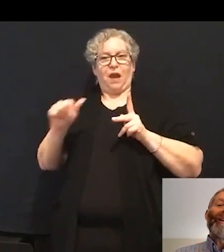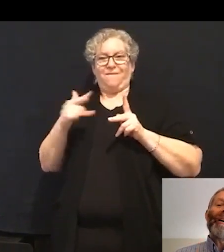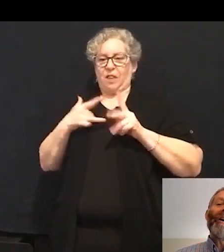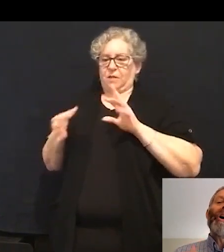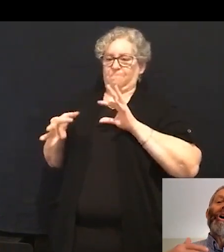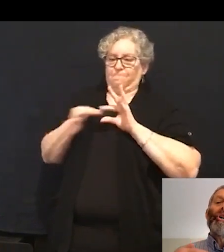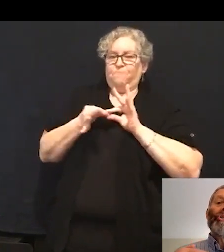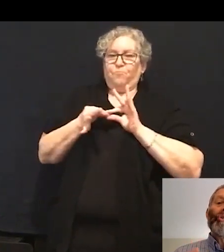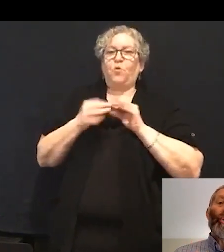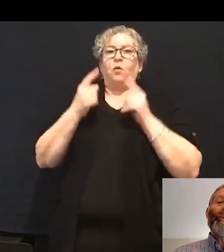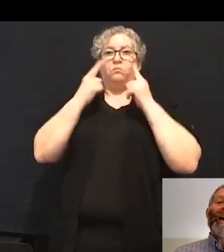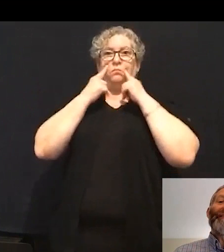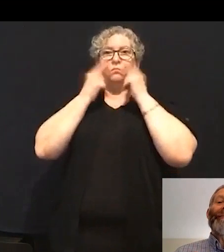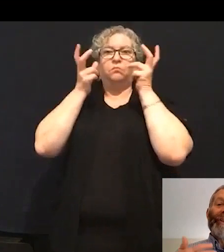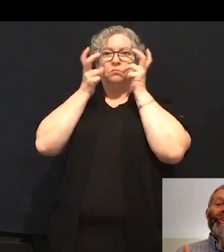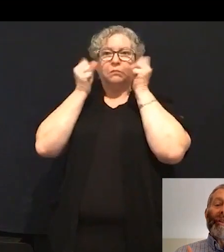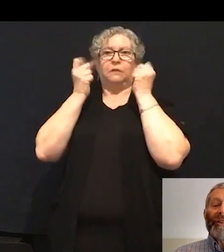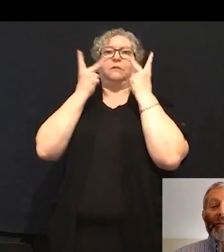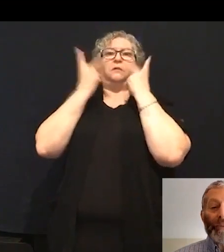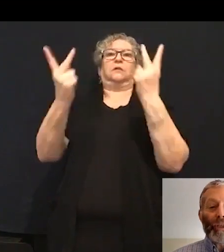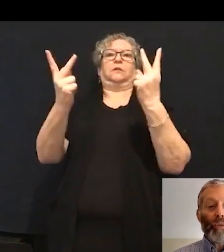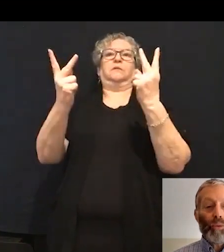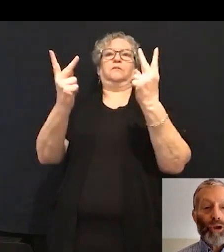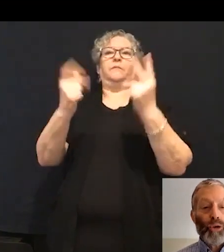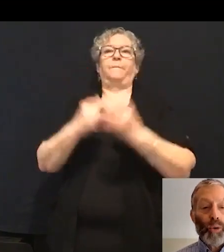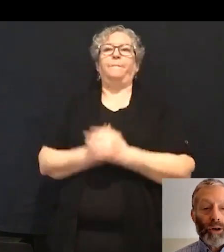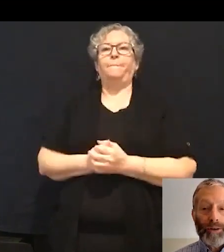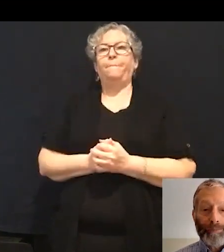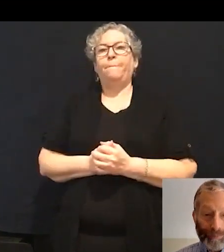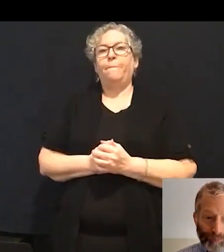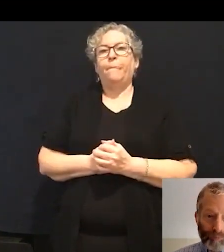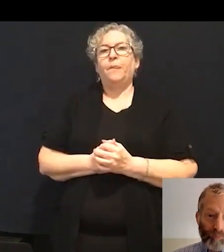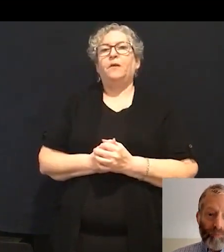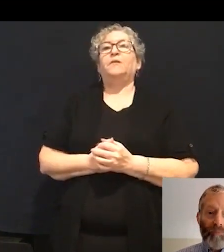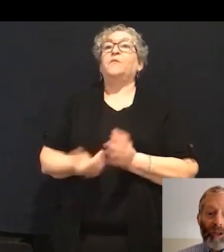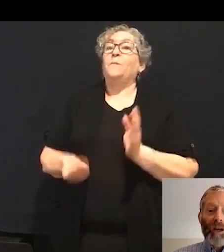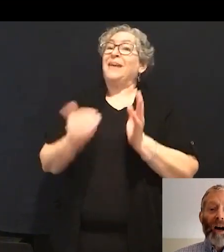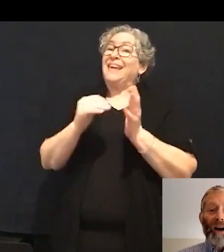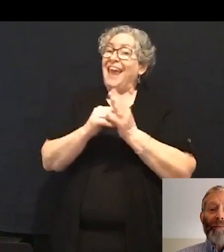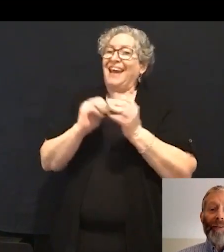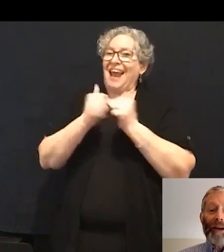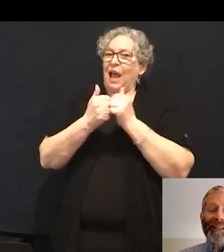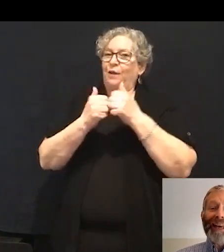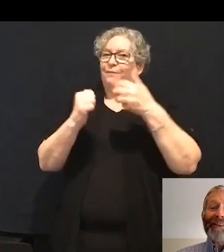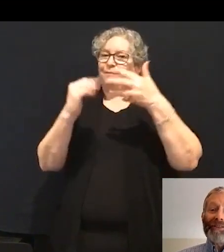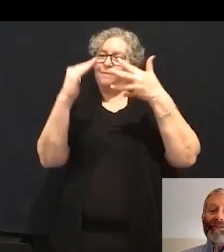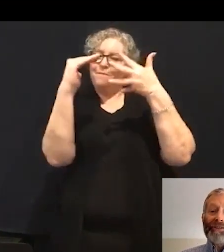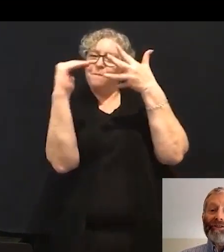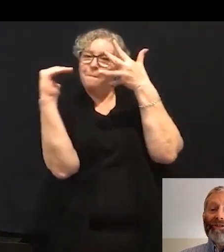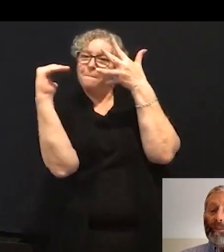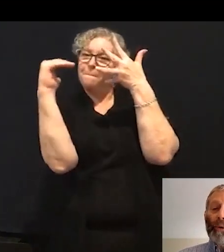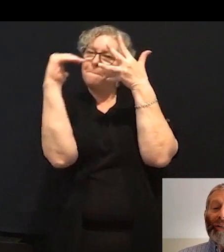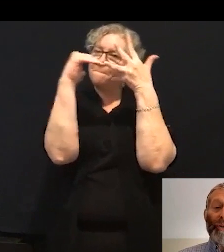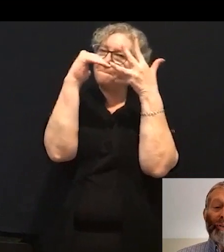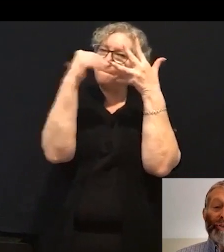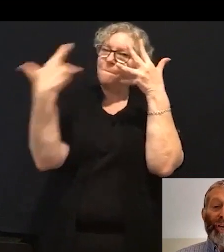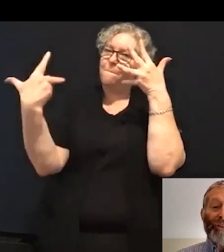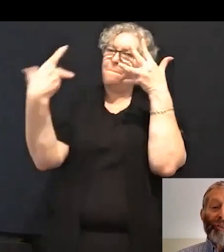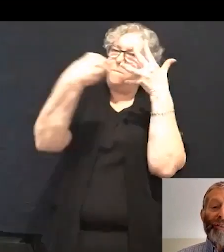so that vision can be restored. Again, this is a subretinal injection.